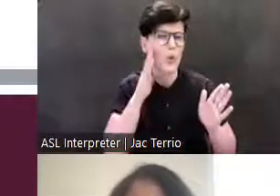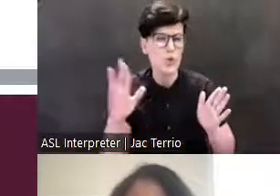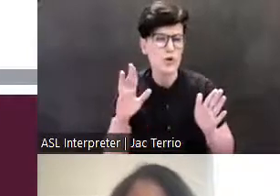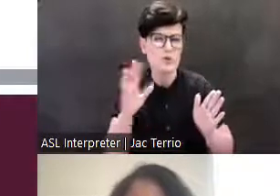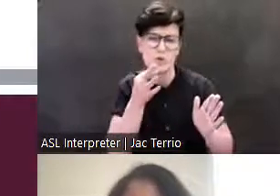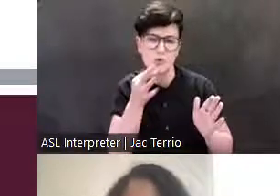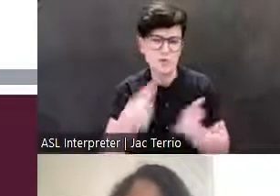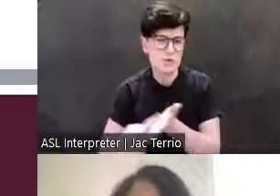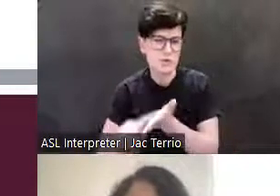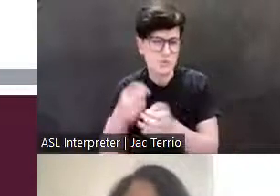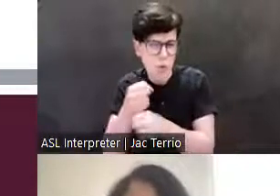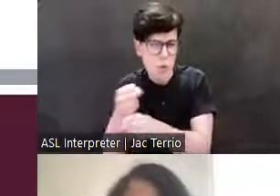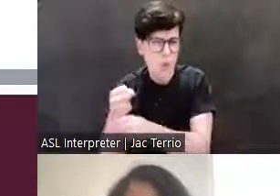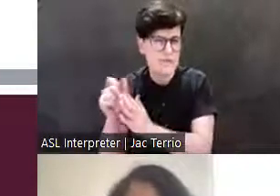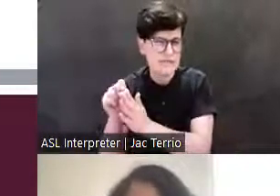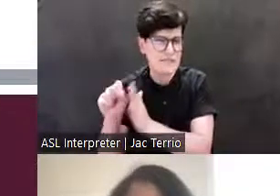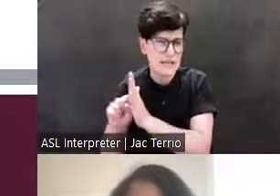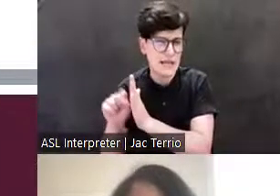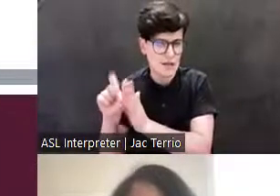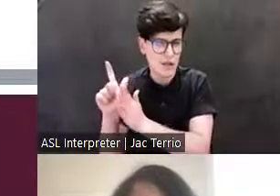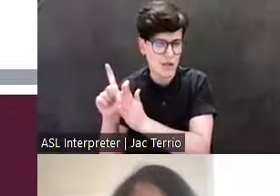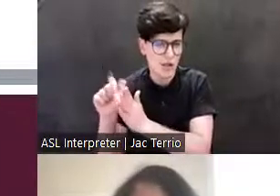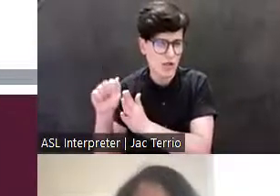These are all just examples of things that are illegal.